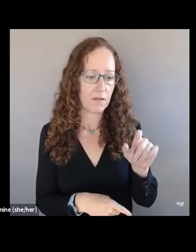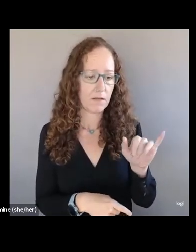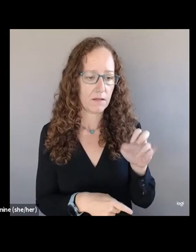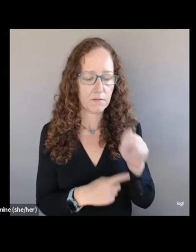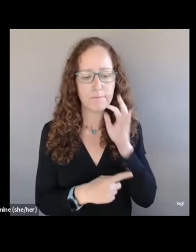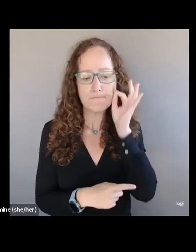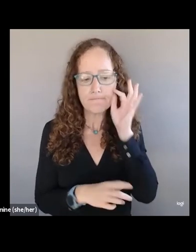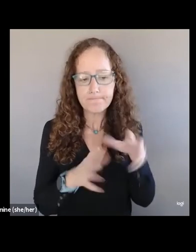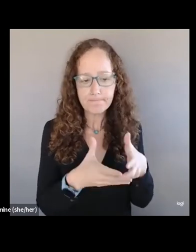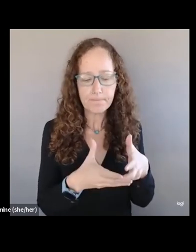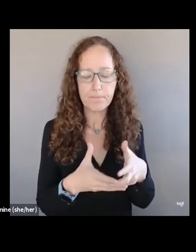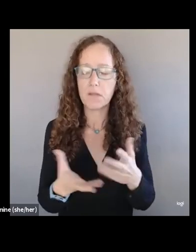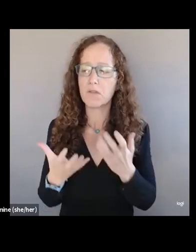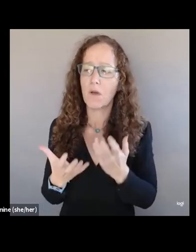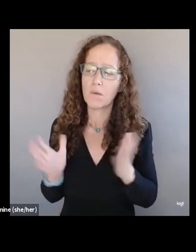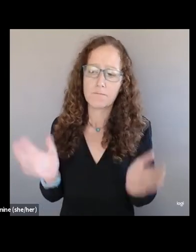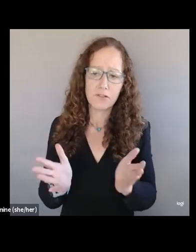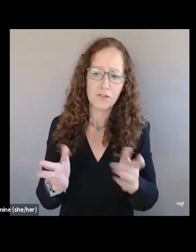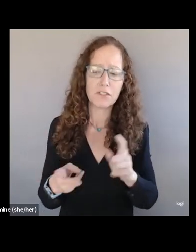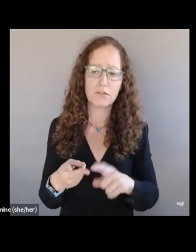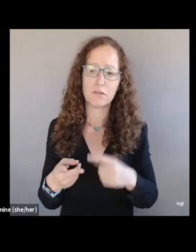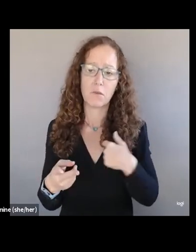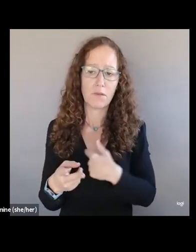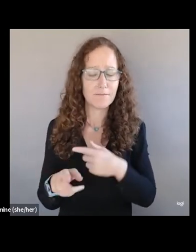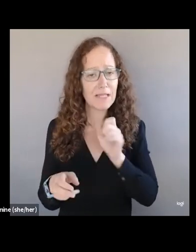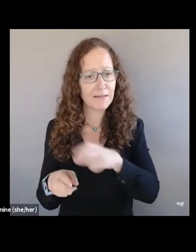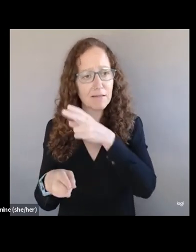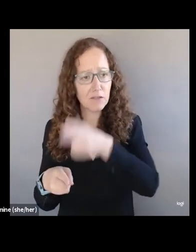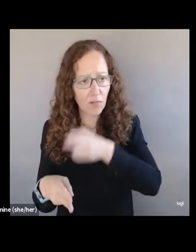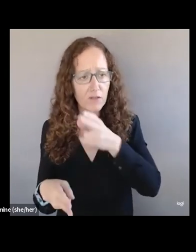lands that we are on, but that we also show up through our